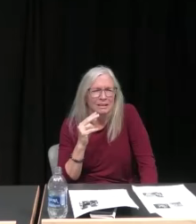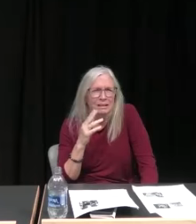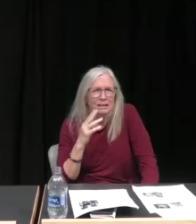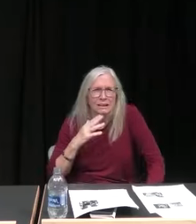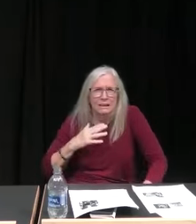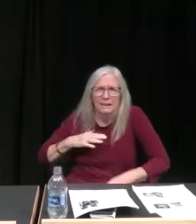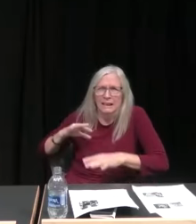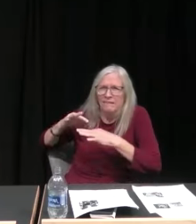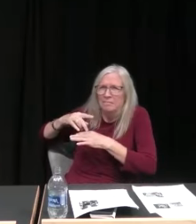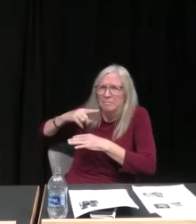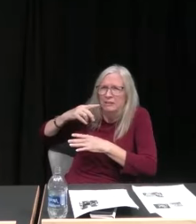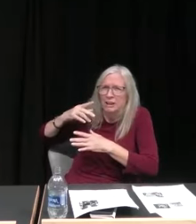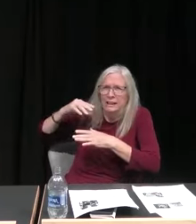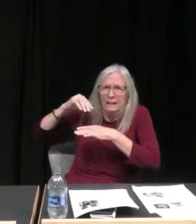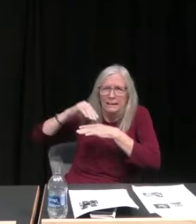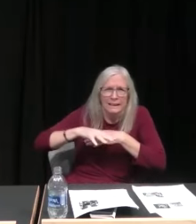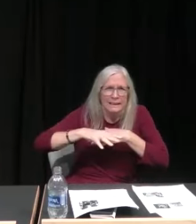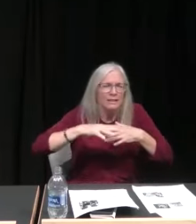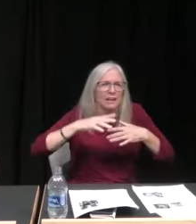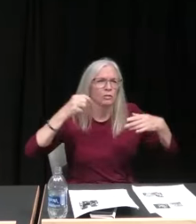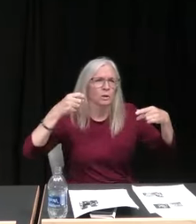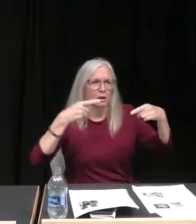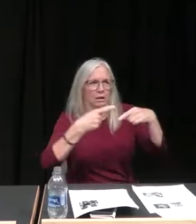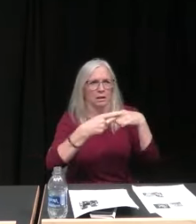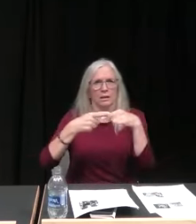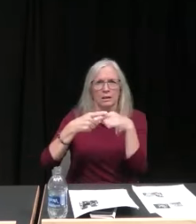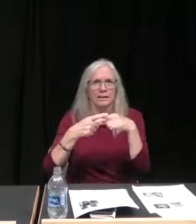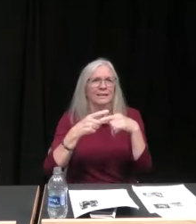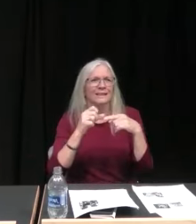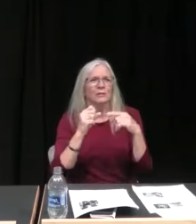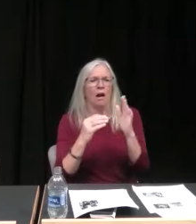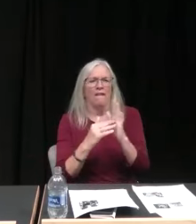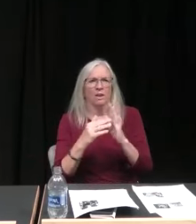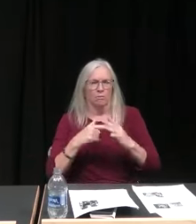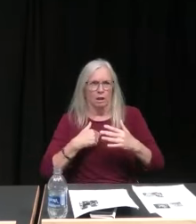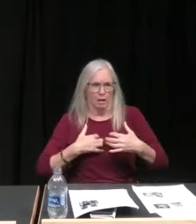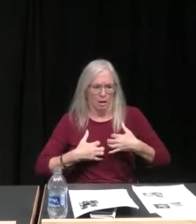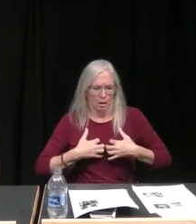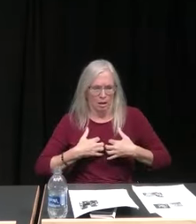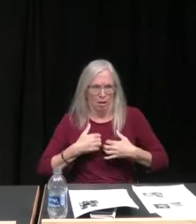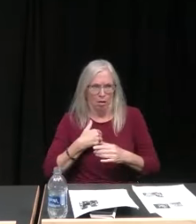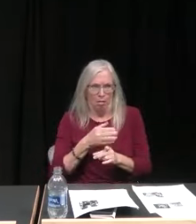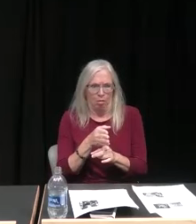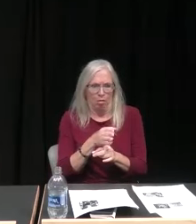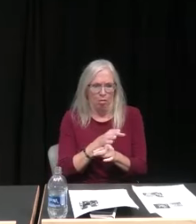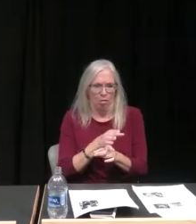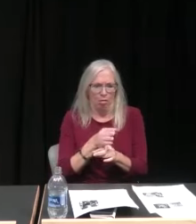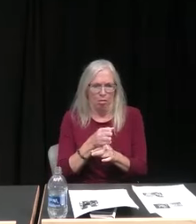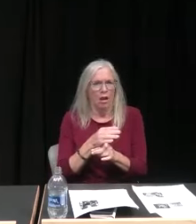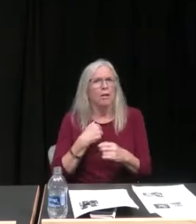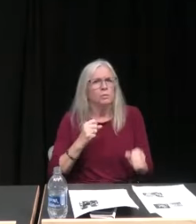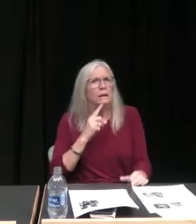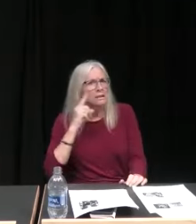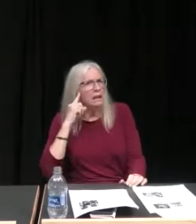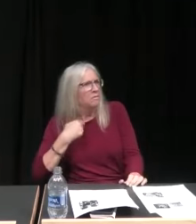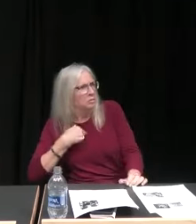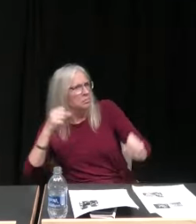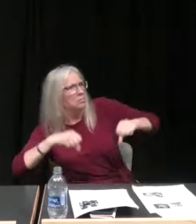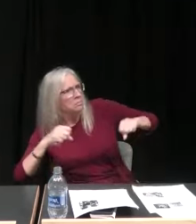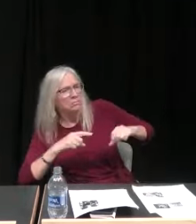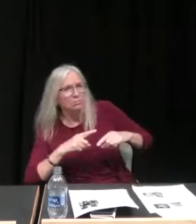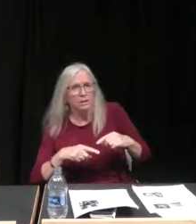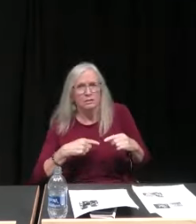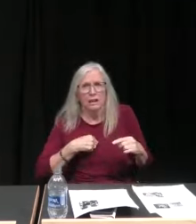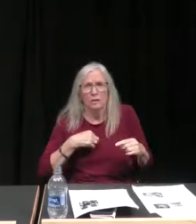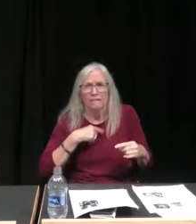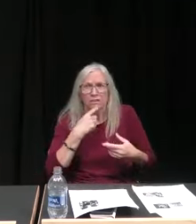thinking what defining factors do I give off that allow people to identify that I don't have deaf